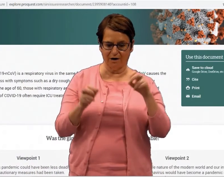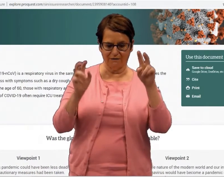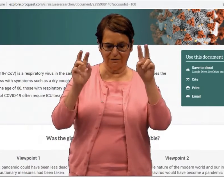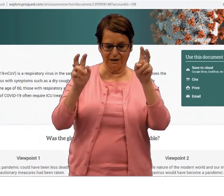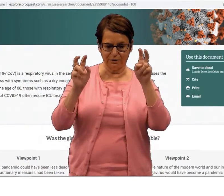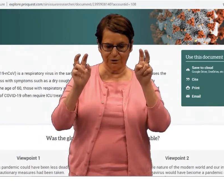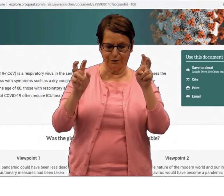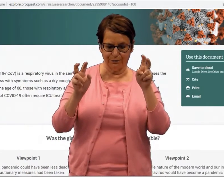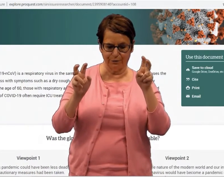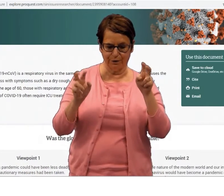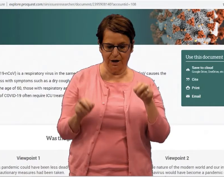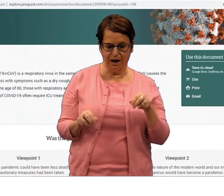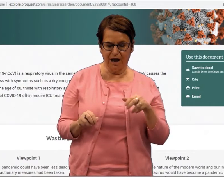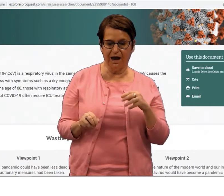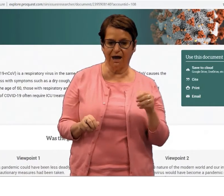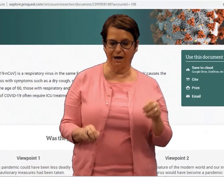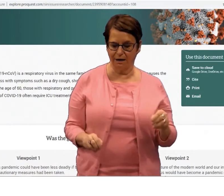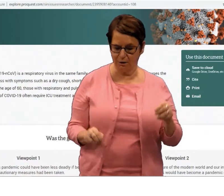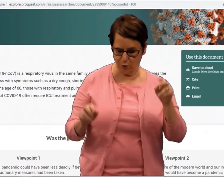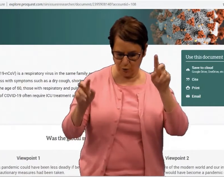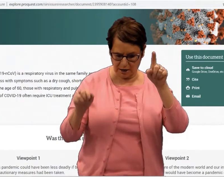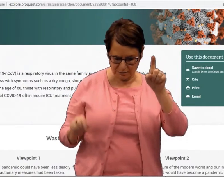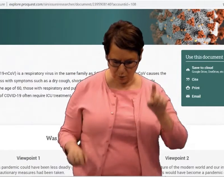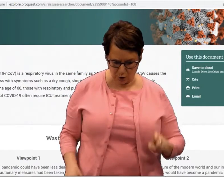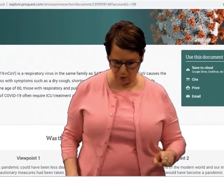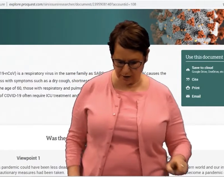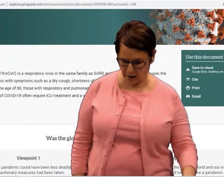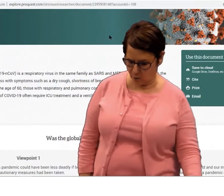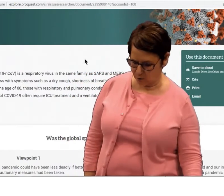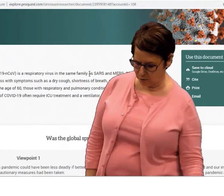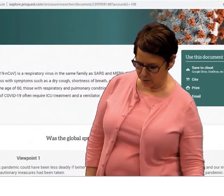It gives you a summary of the issue, and you can scroll down.